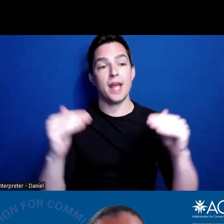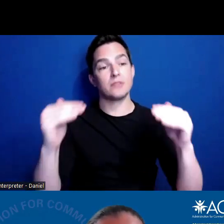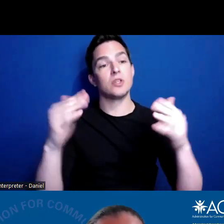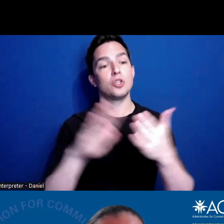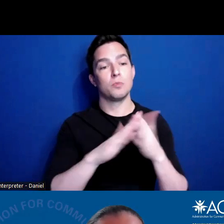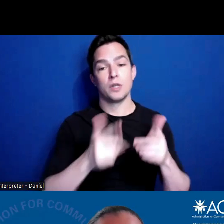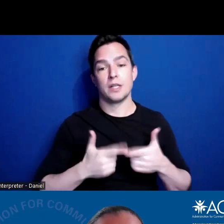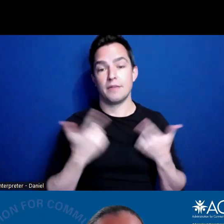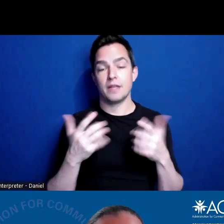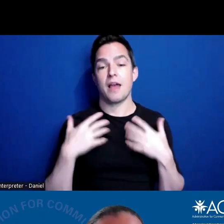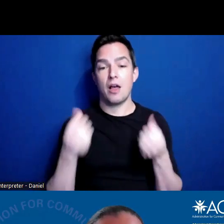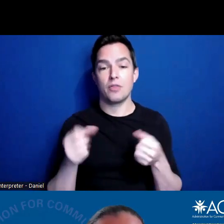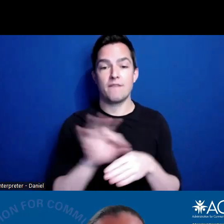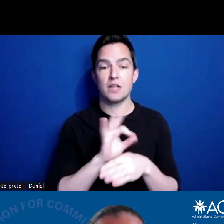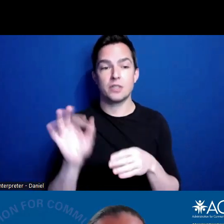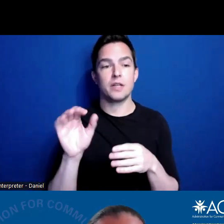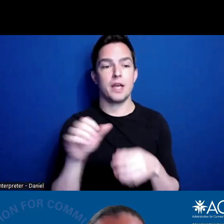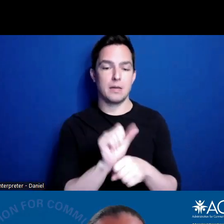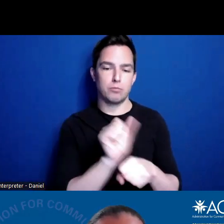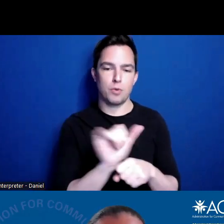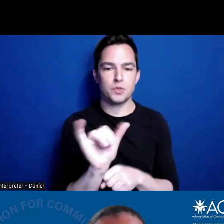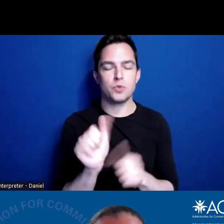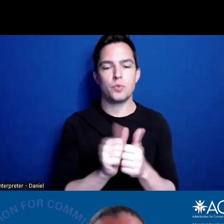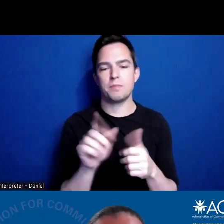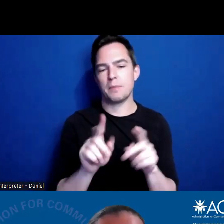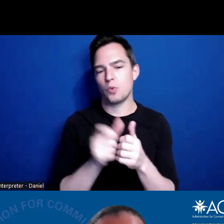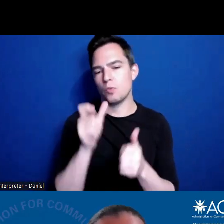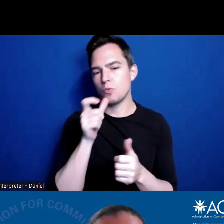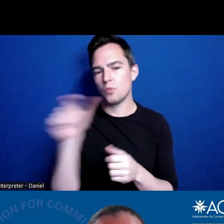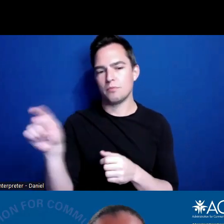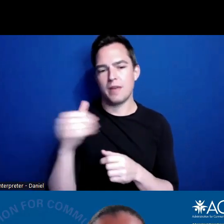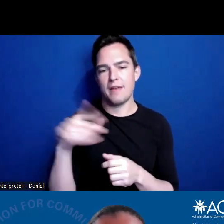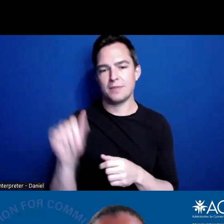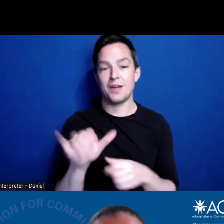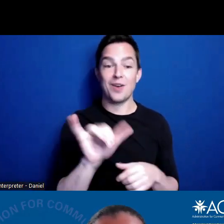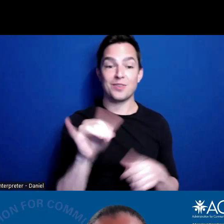and function and employment among people with disabilities. I'm also thrilled to wear my passion